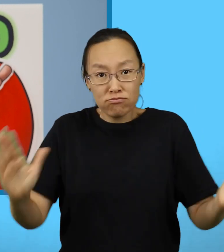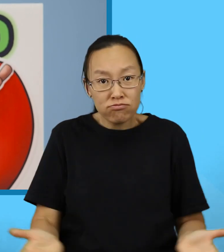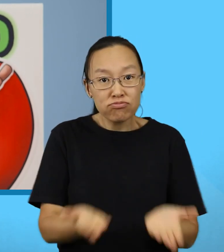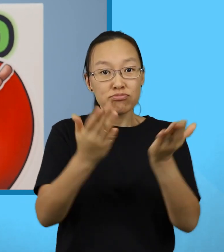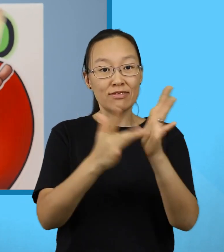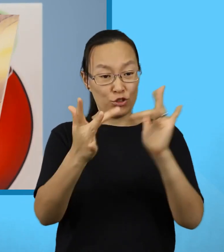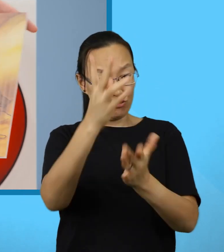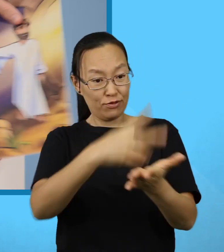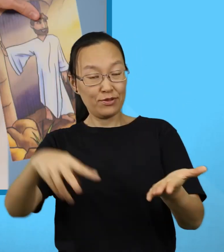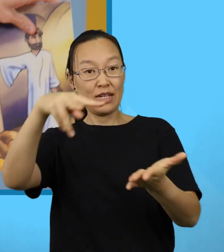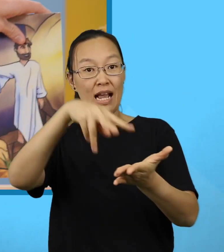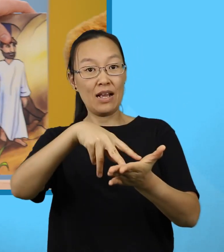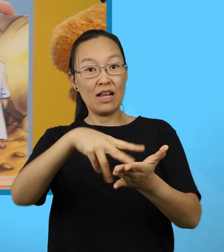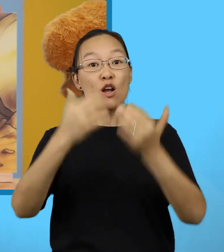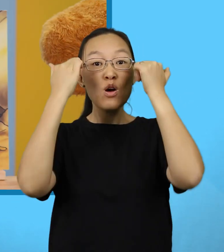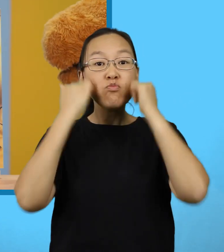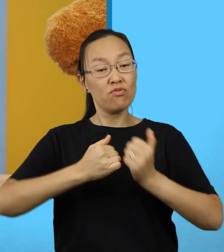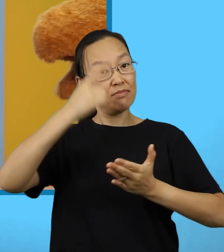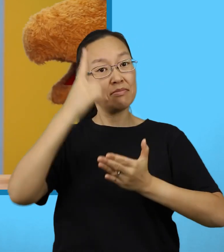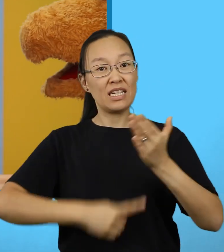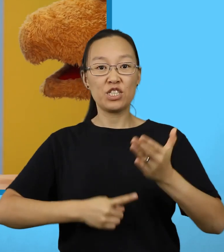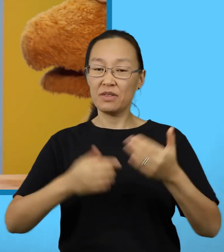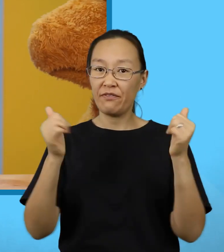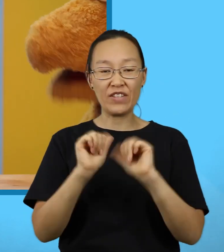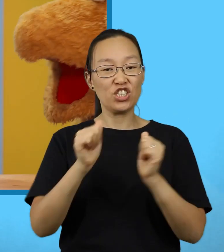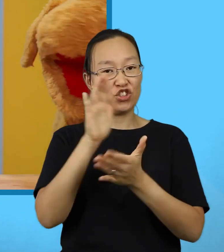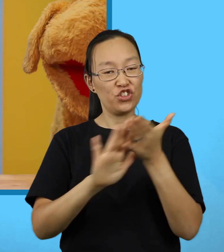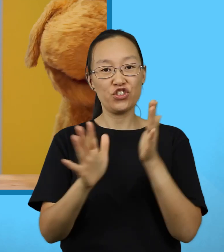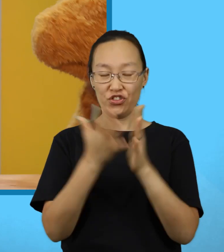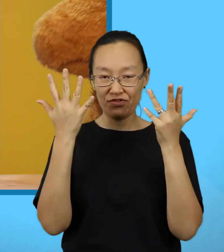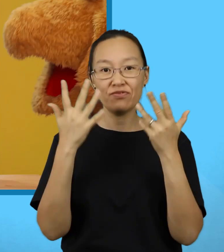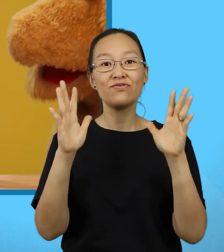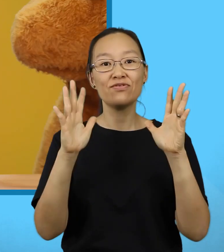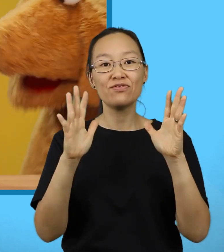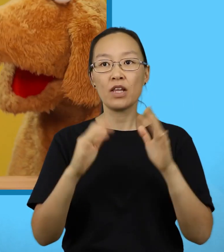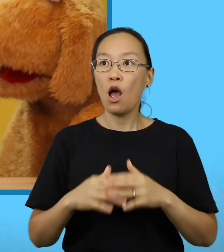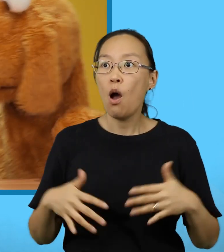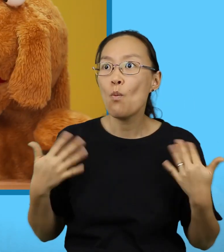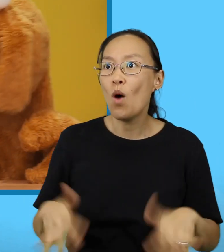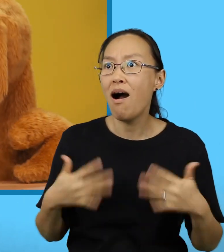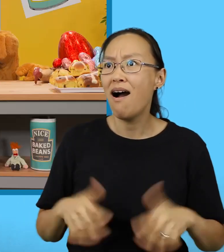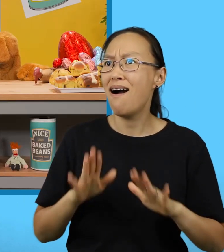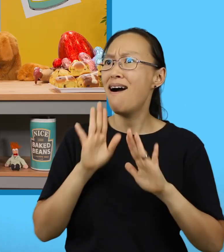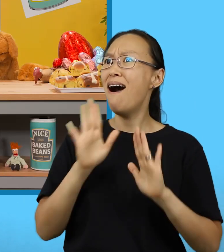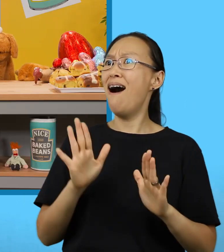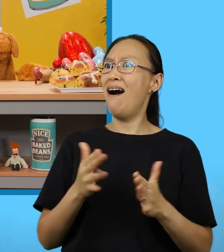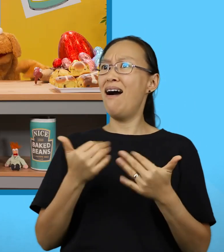to show that the price had been paid. Whoa. That's awesome! It is.